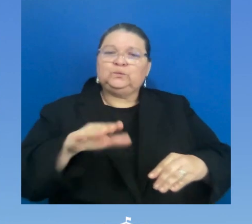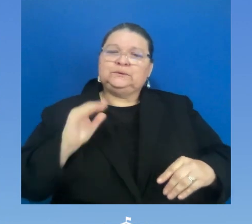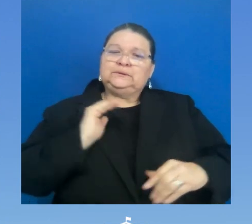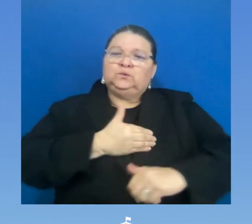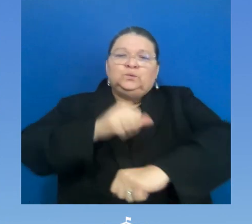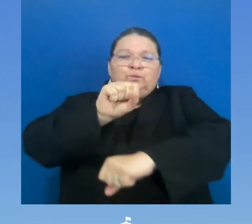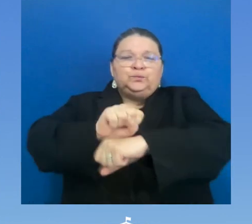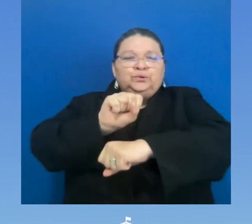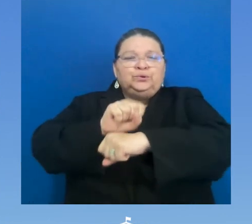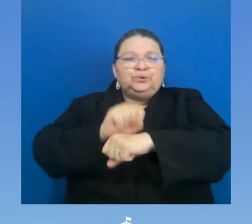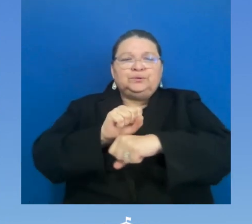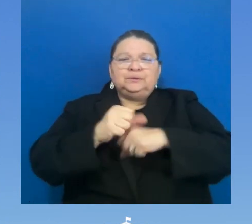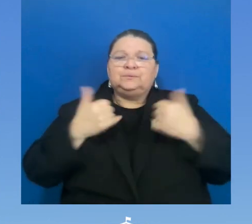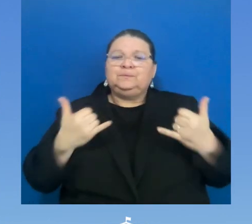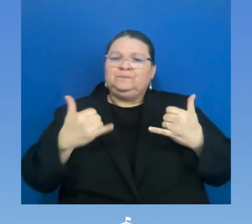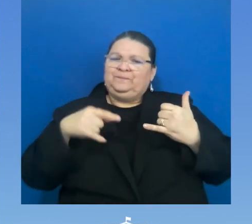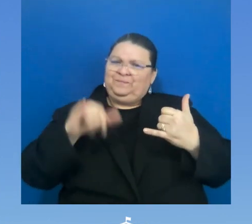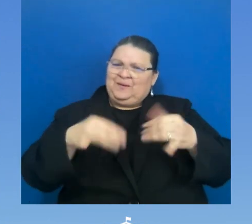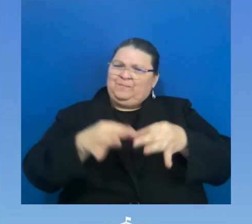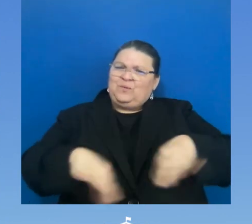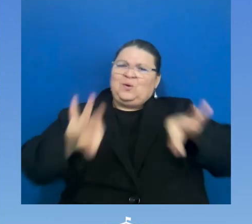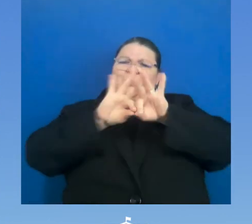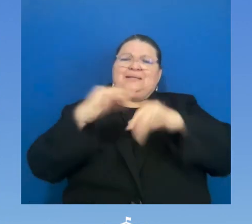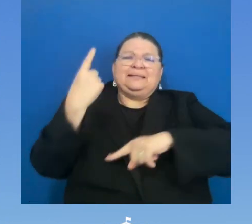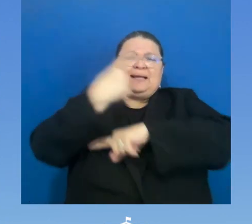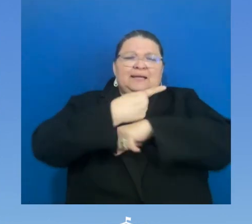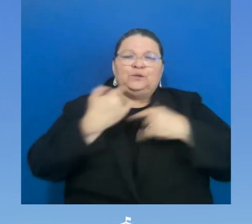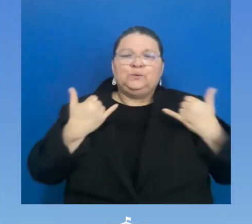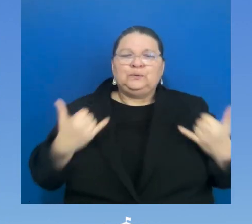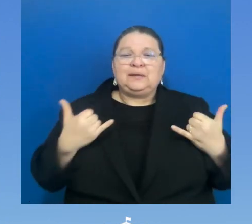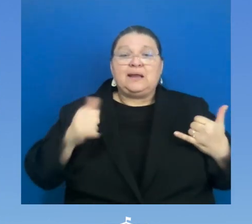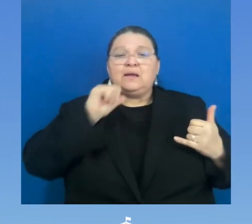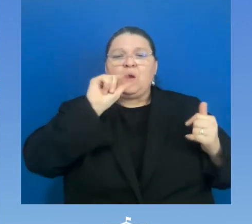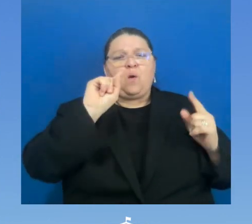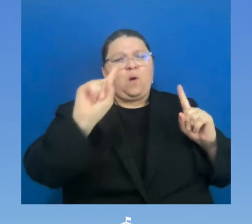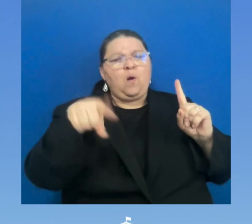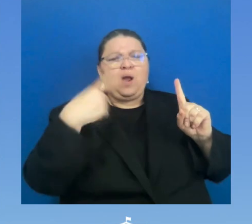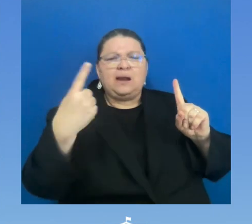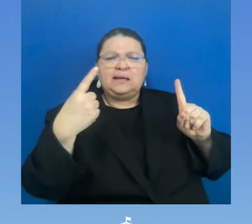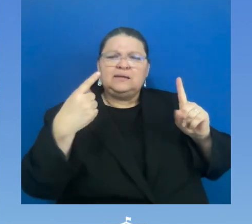It's not only a measure of the gender gap pay gap, it's a measure of the work we must do to close the gap.